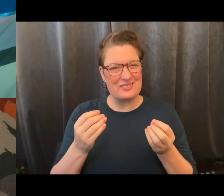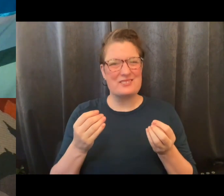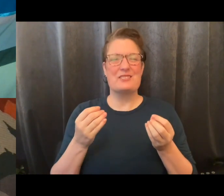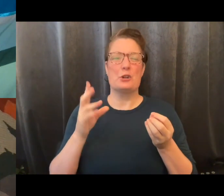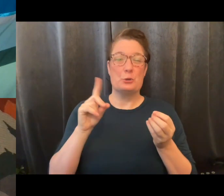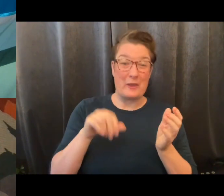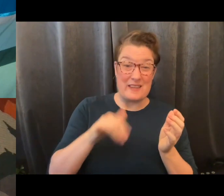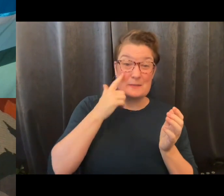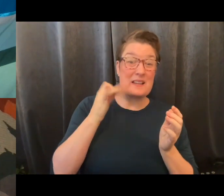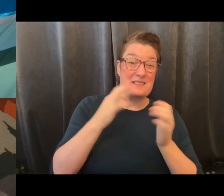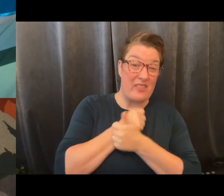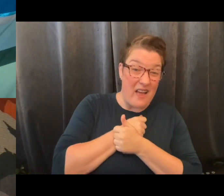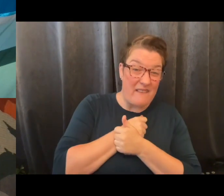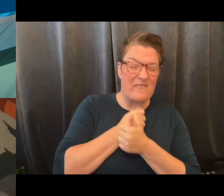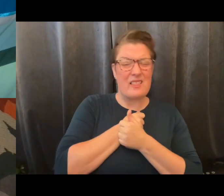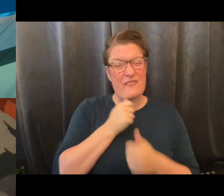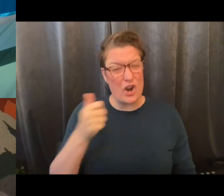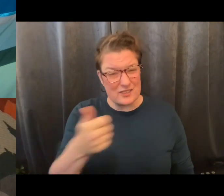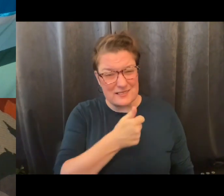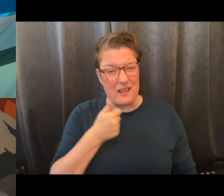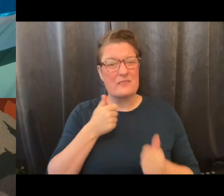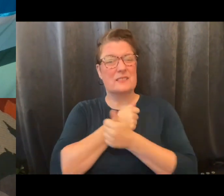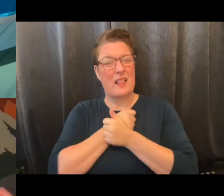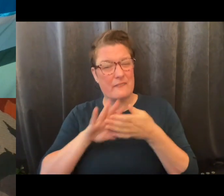for ourselves, love for our community, love for the divine, love of justice.